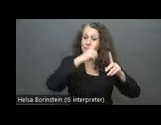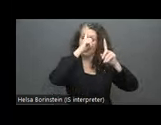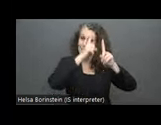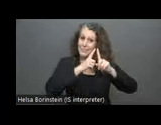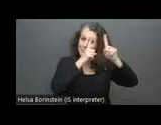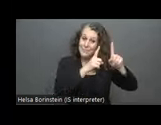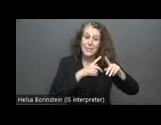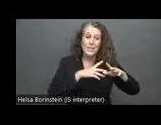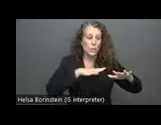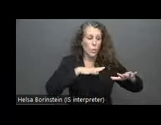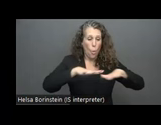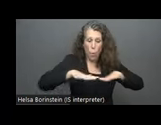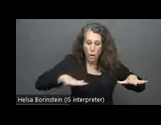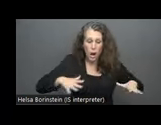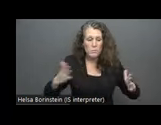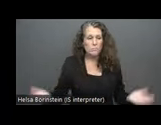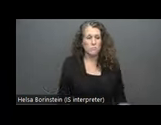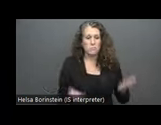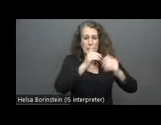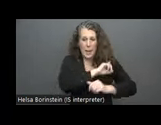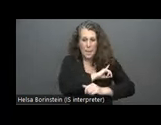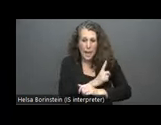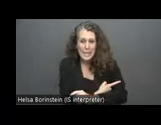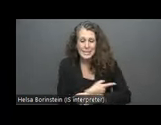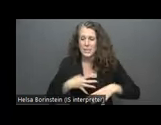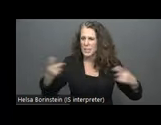artist business owner. Well, man, I'm to Casa Kaitlyn. What was he Shut, shut up.